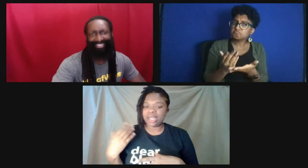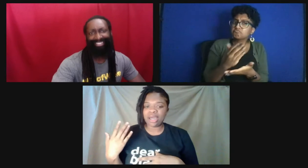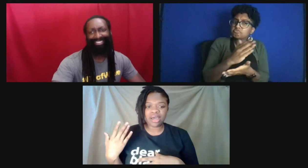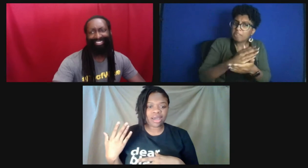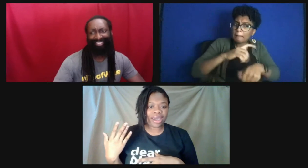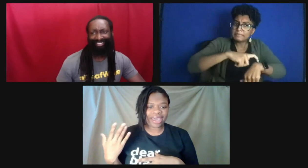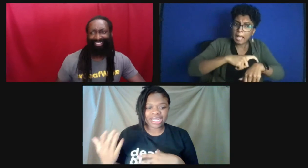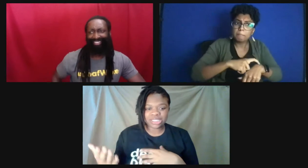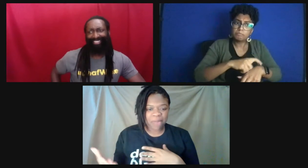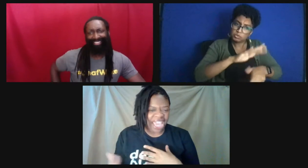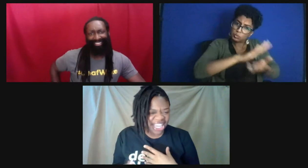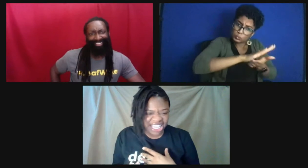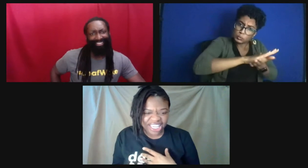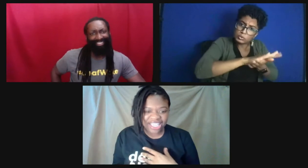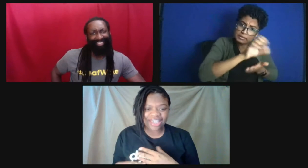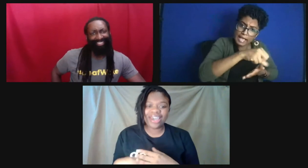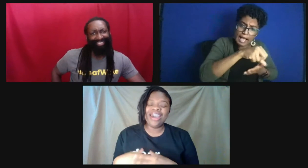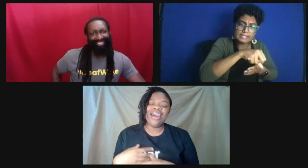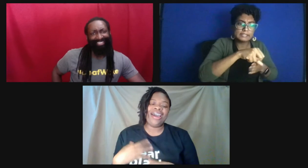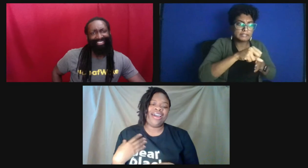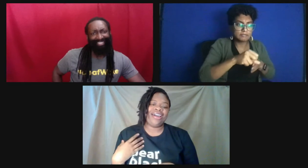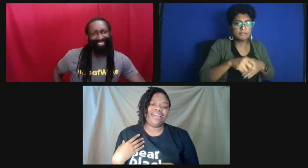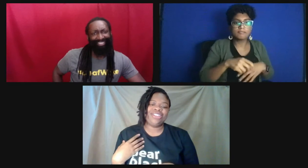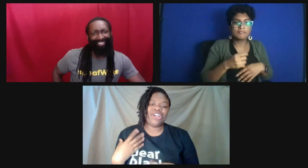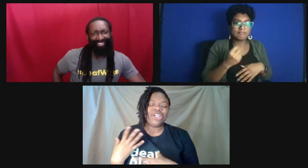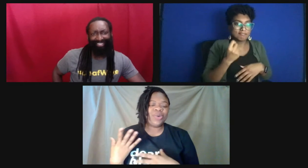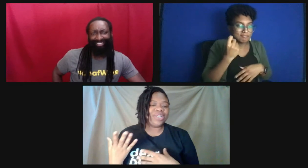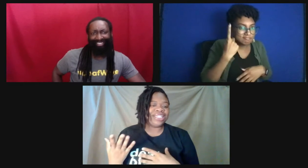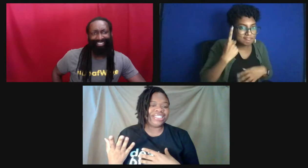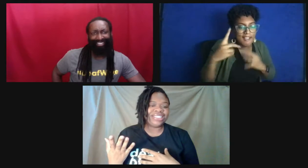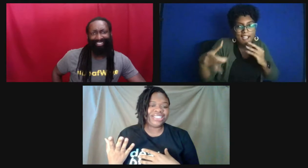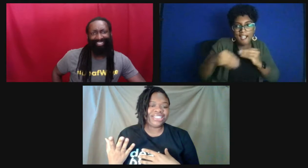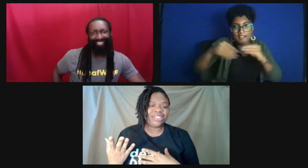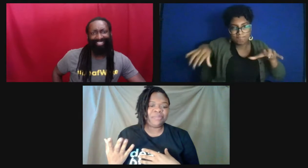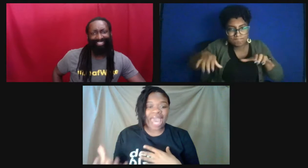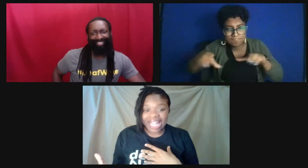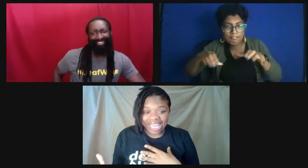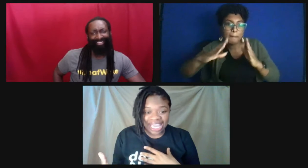but I got into painting, I started going to ballet